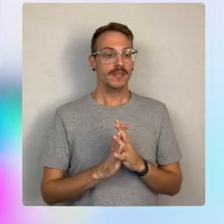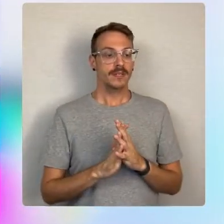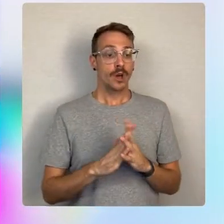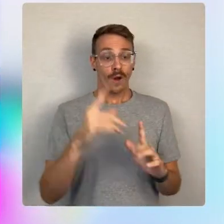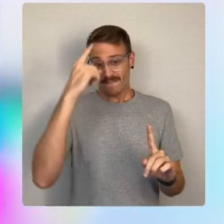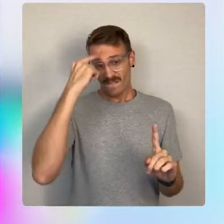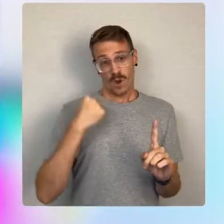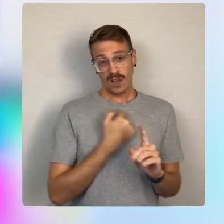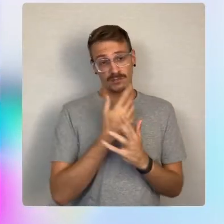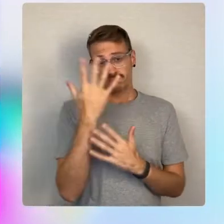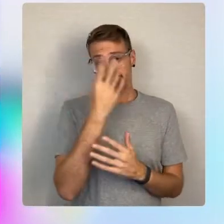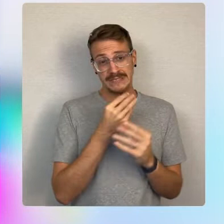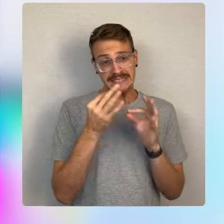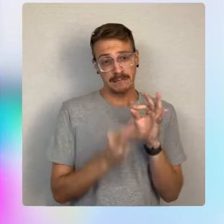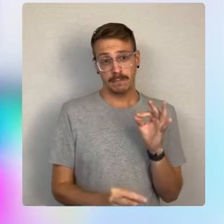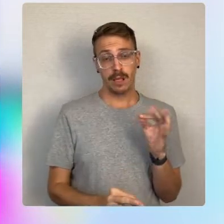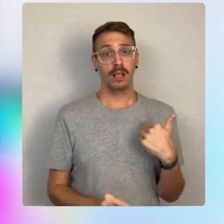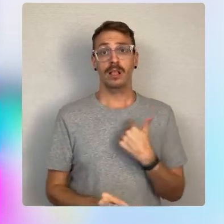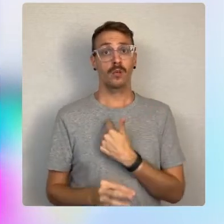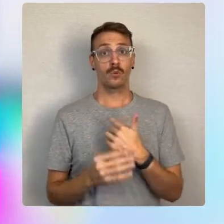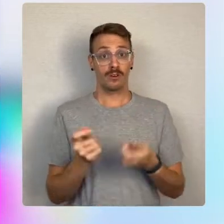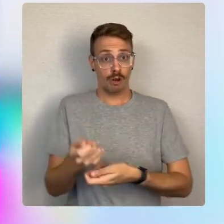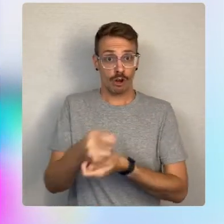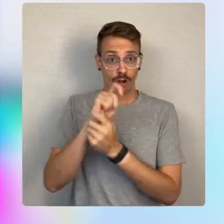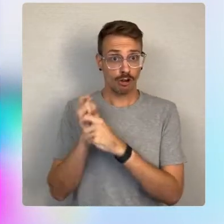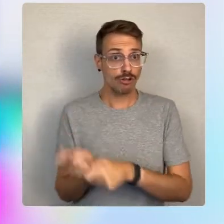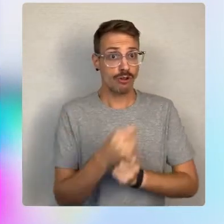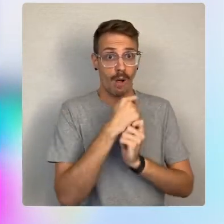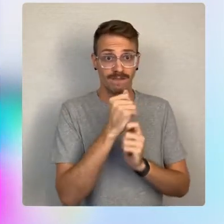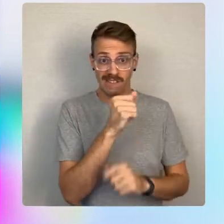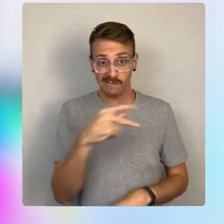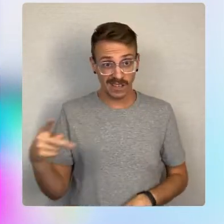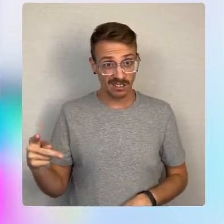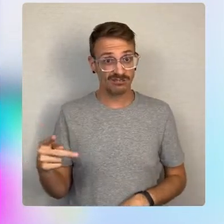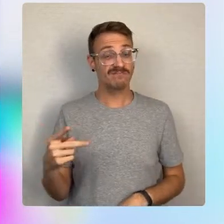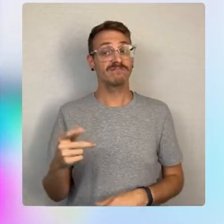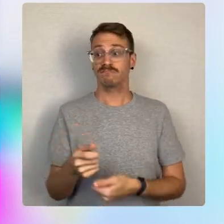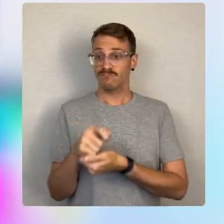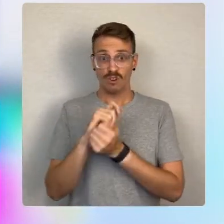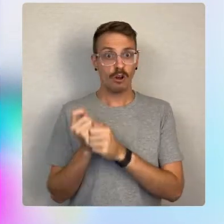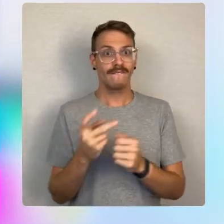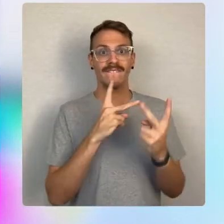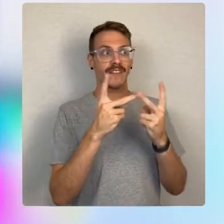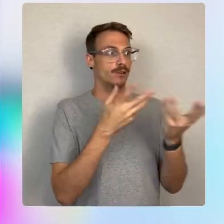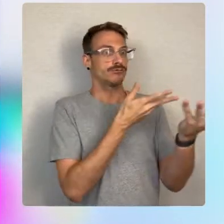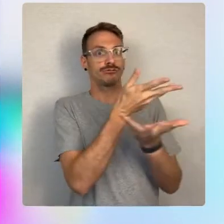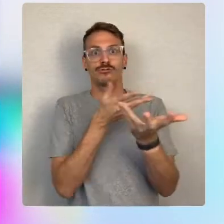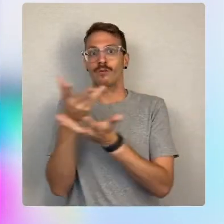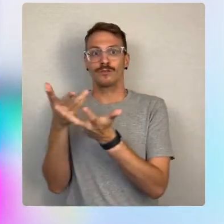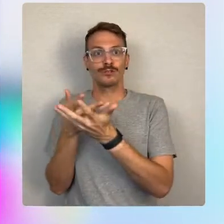So for us, it was pretty simple. We're a golf application, golf is a very social activity,